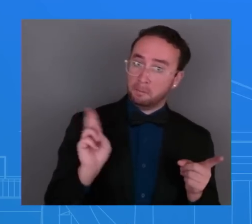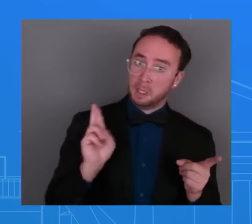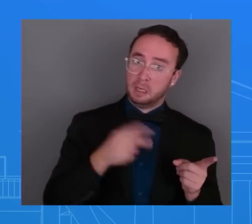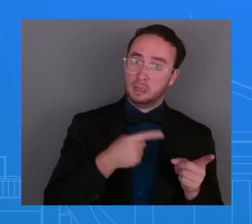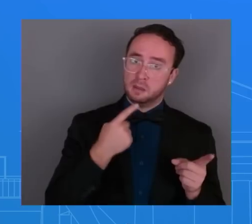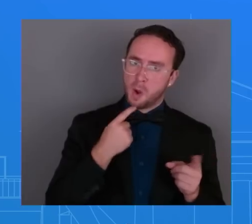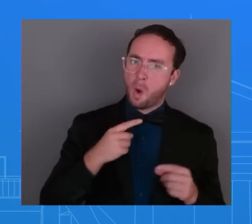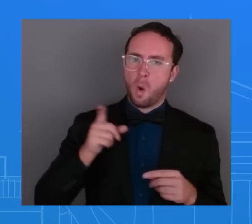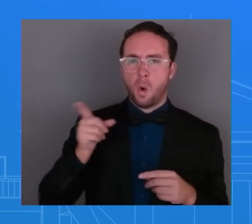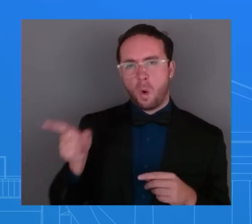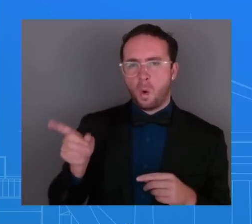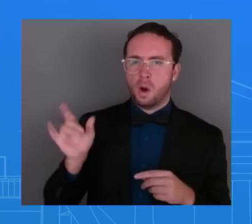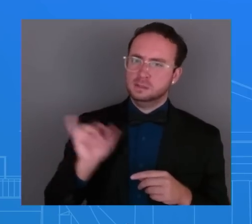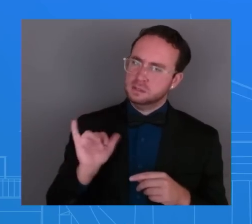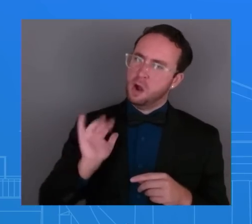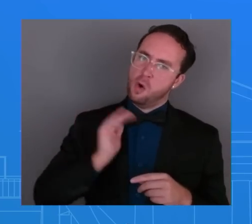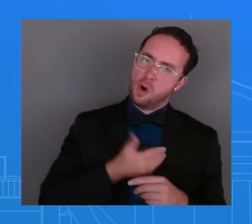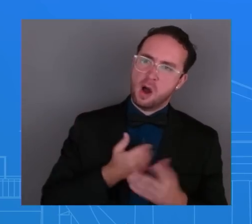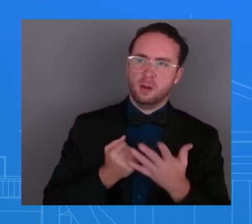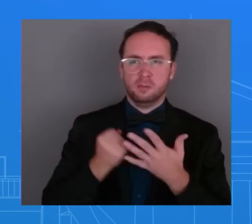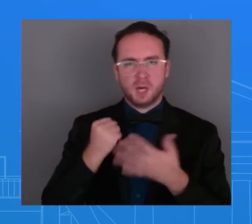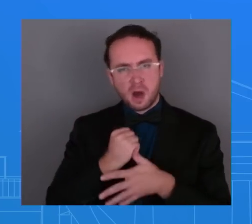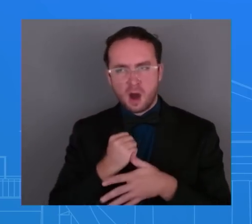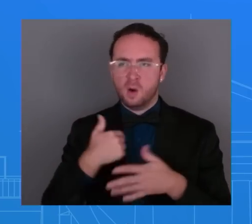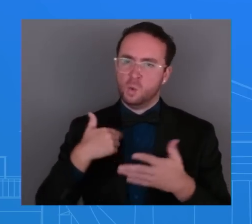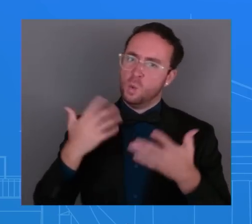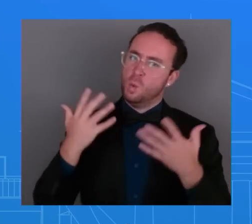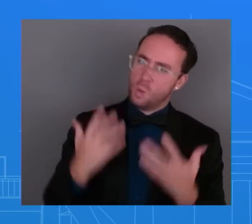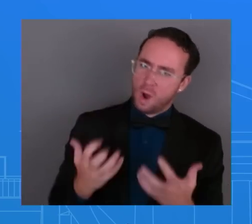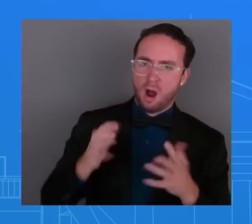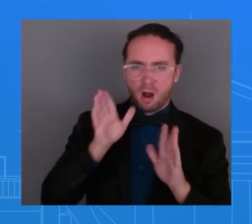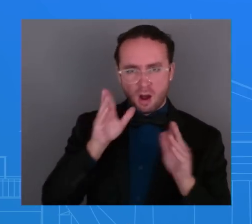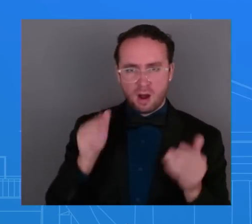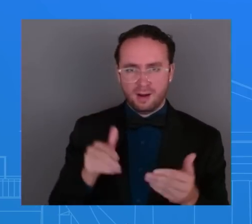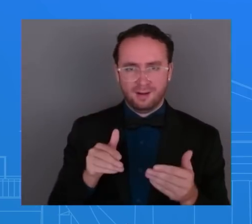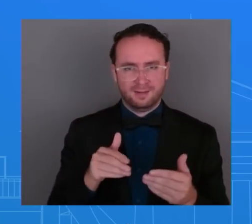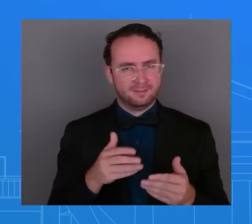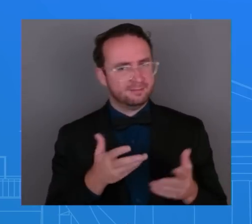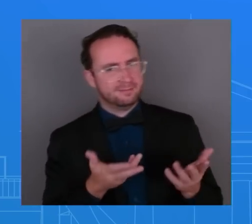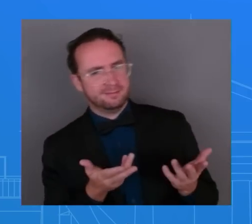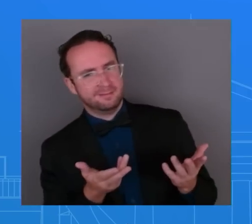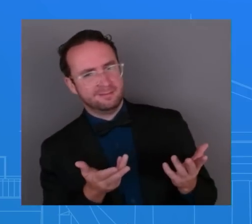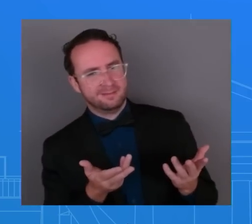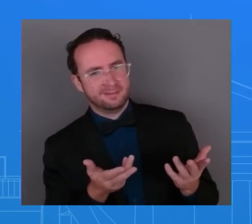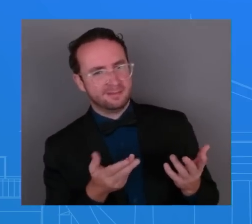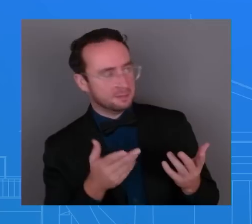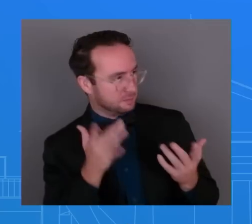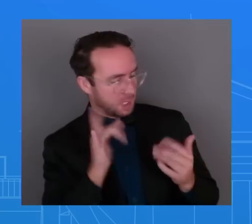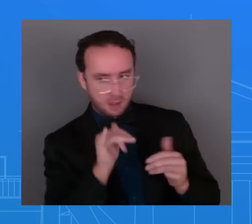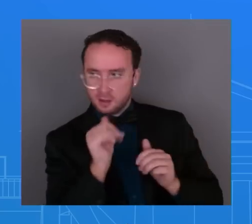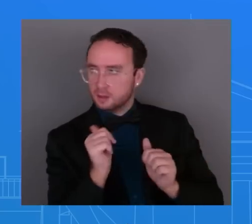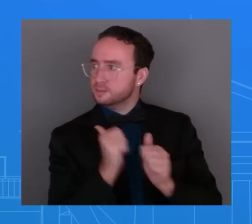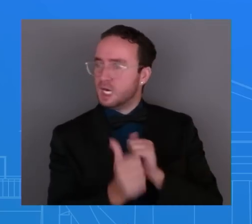why didn't they pass it during the last administration? Why? Why not? The Press: So, the IRS last month